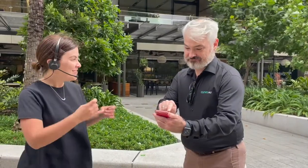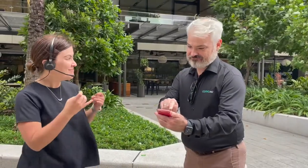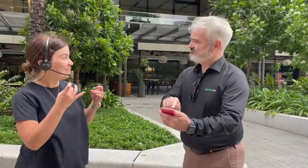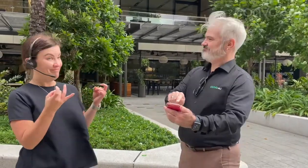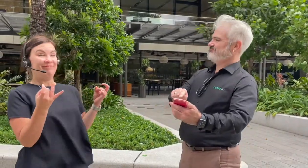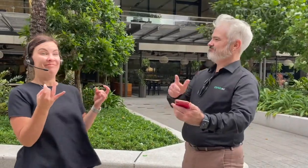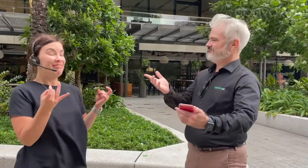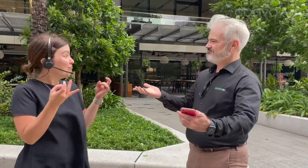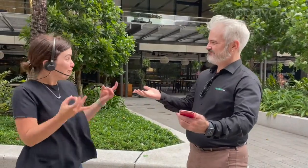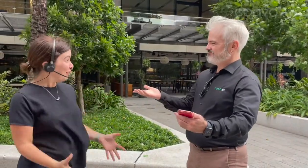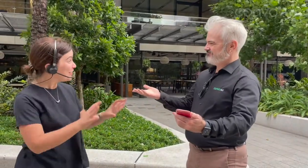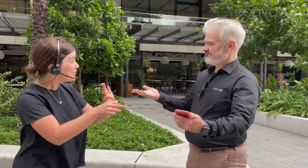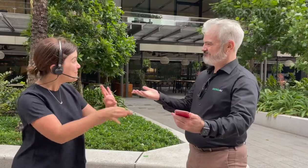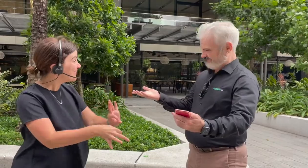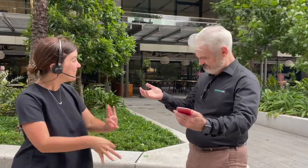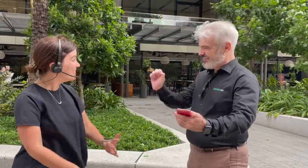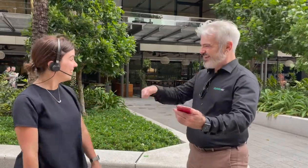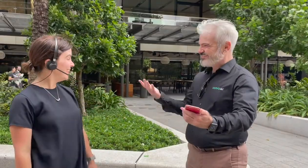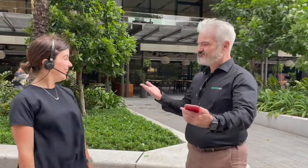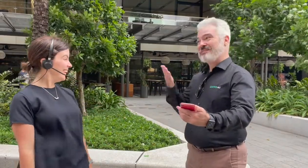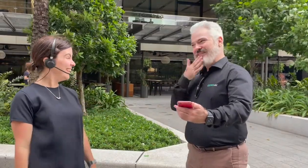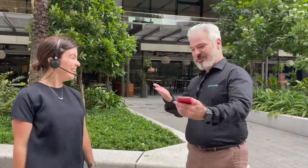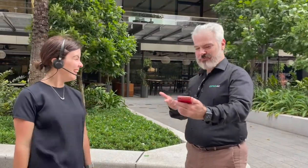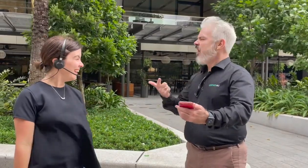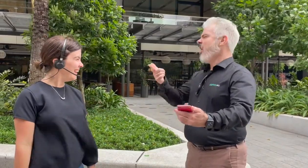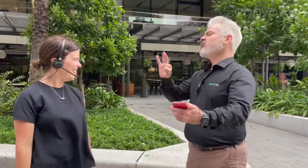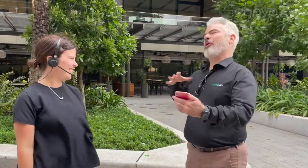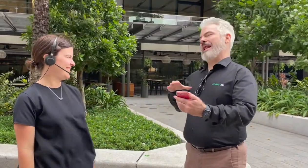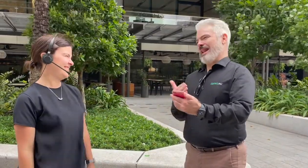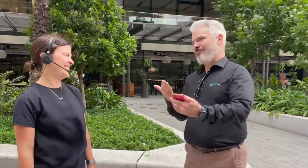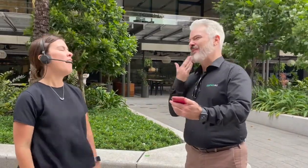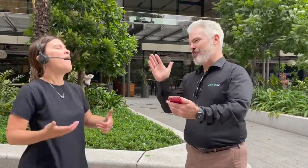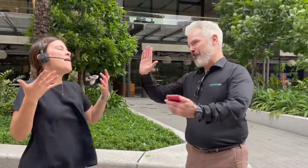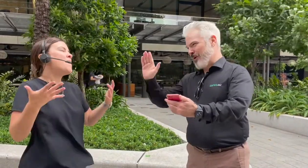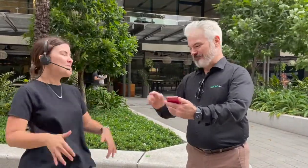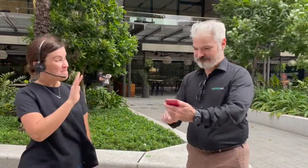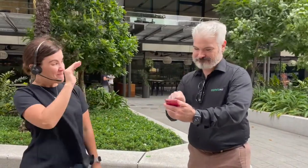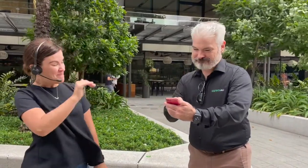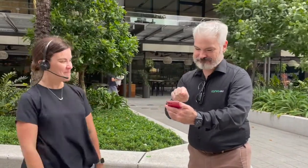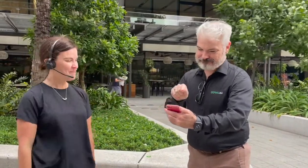Ready for me to interpret? Yes, thank you! Actually I don’t need one right now, thank you. Bye.